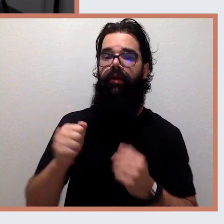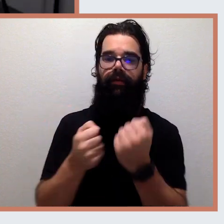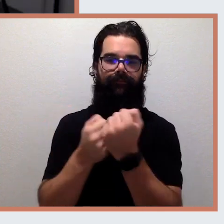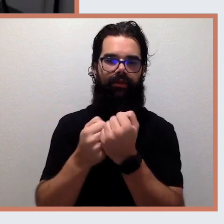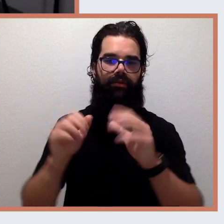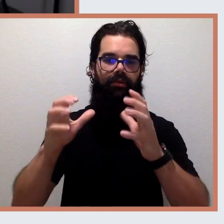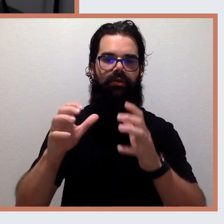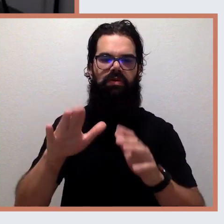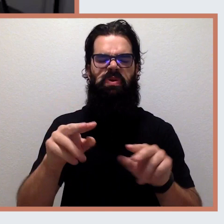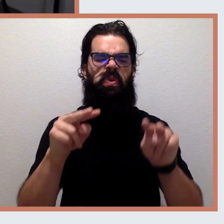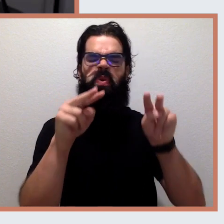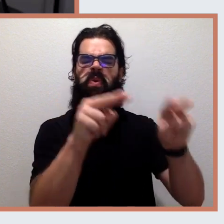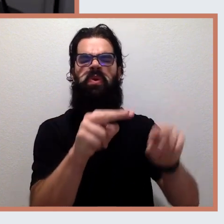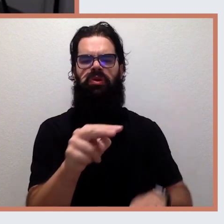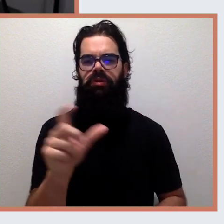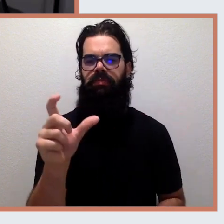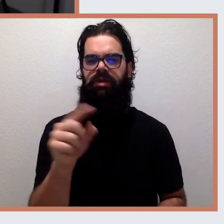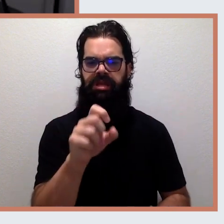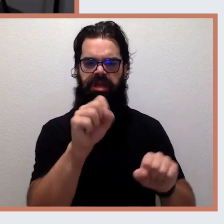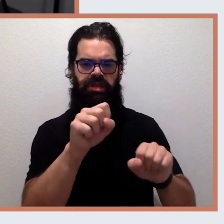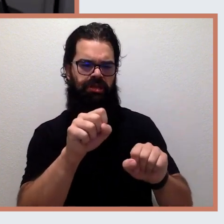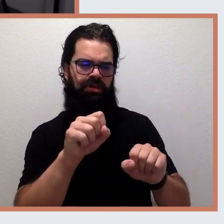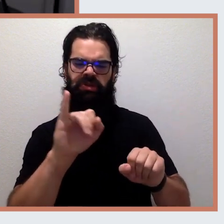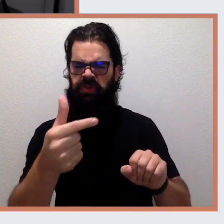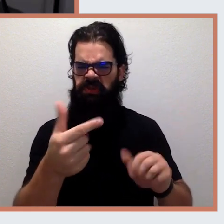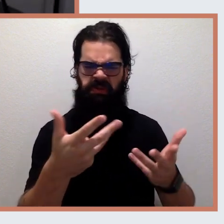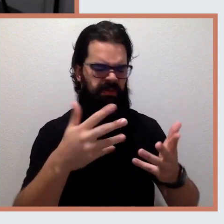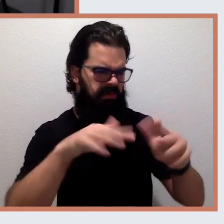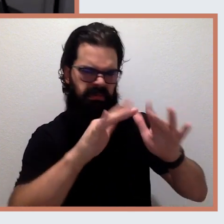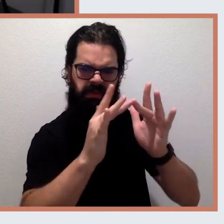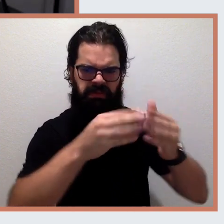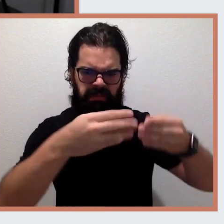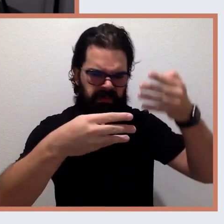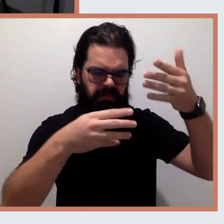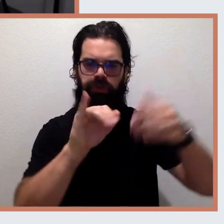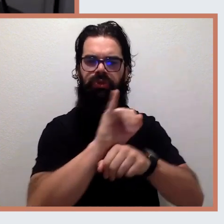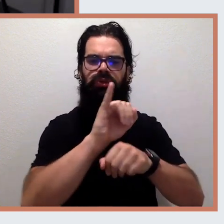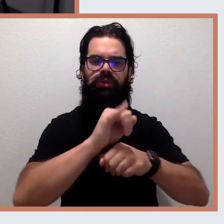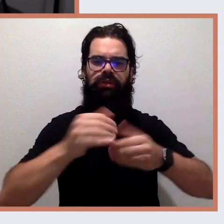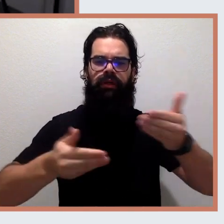You're not pigeonholing it, and so in the MENA Advocacy Group, I would look them up online on Instagram.